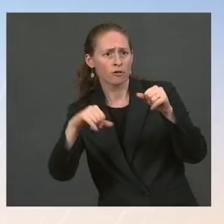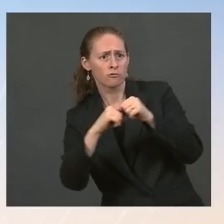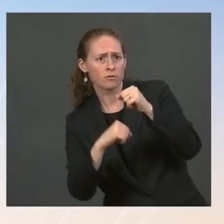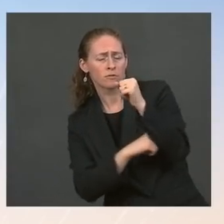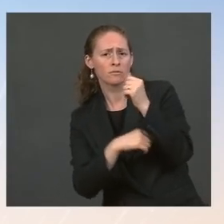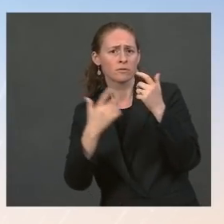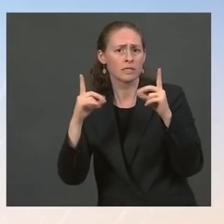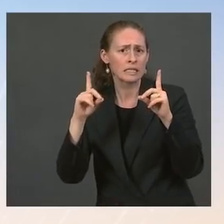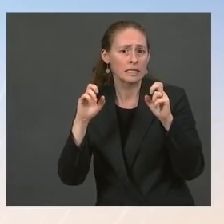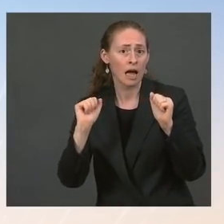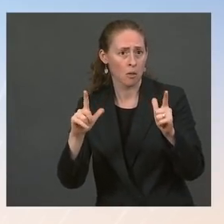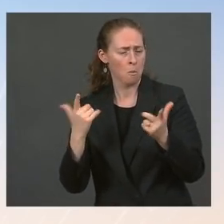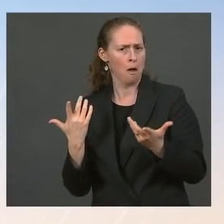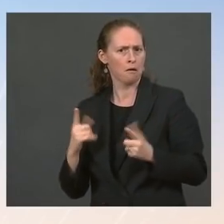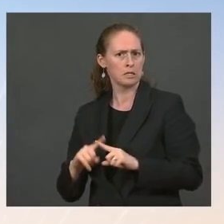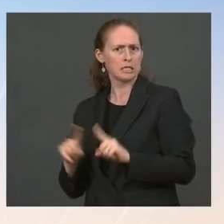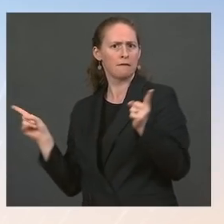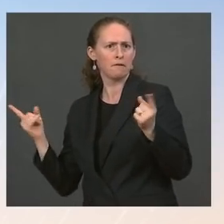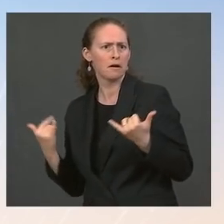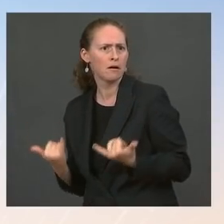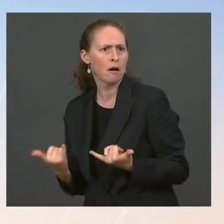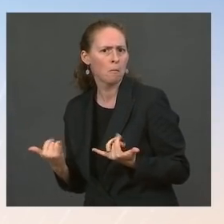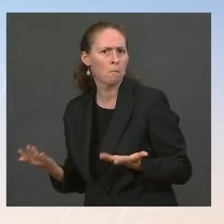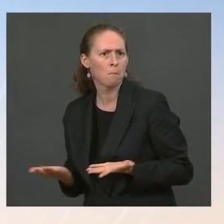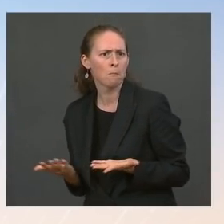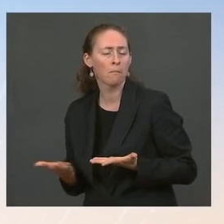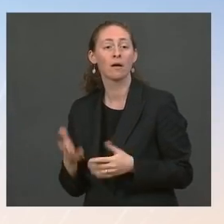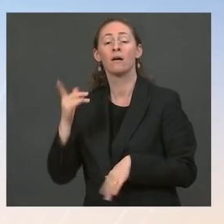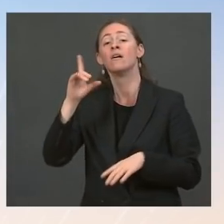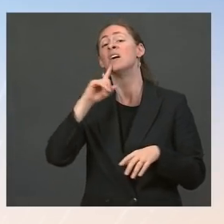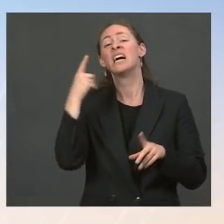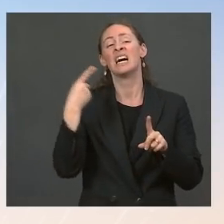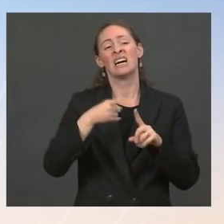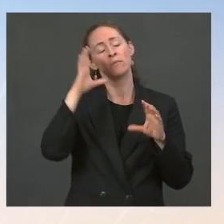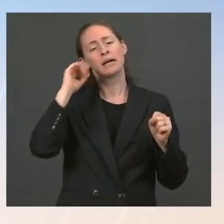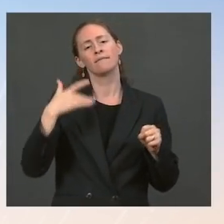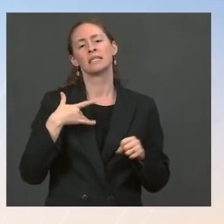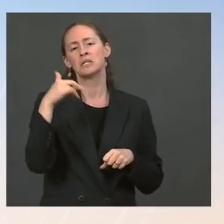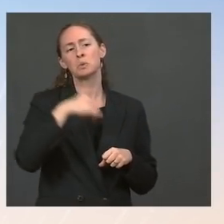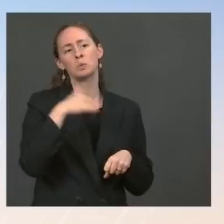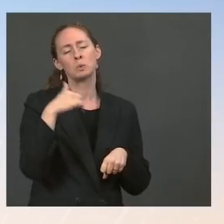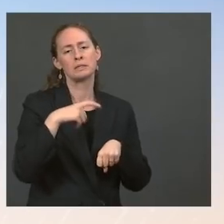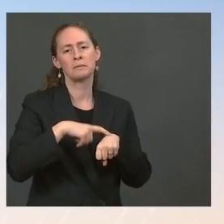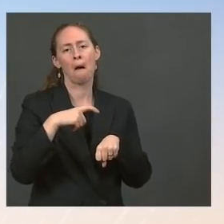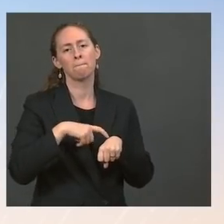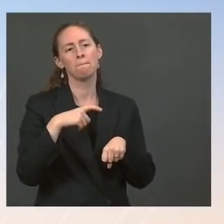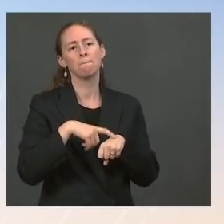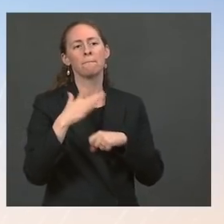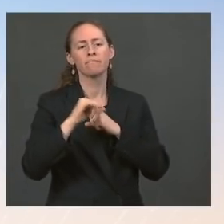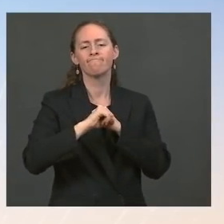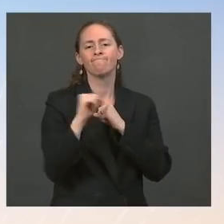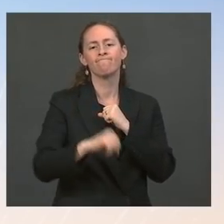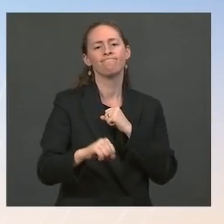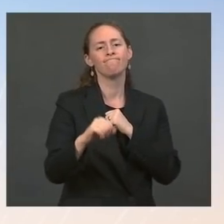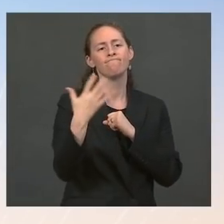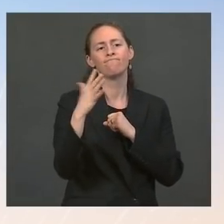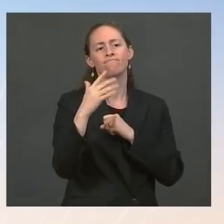Ms. Psaki: The President is certainly feeling an urgency to move things forward, to get things done. I think you've seen that urgency echoed by members on the Hill